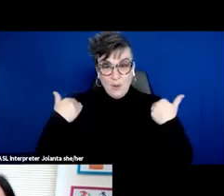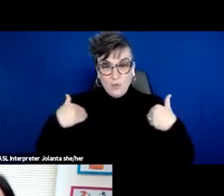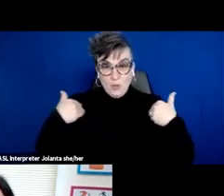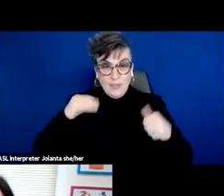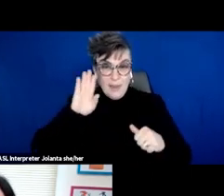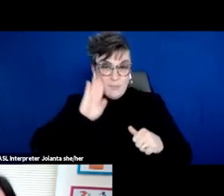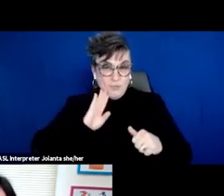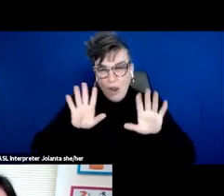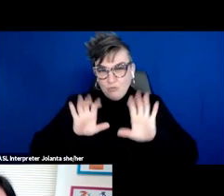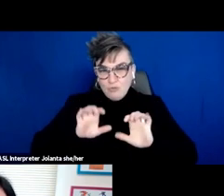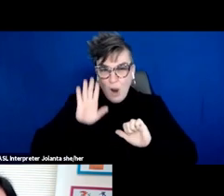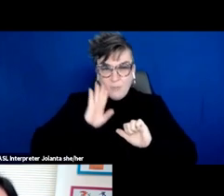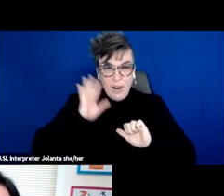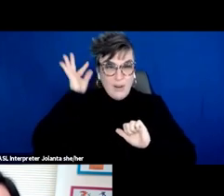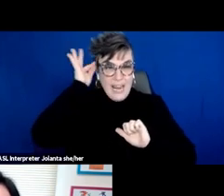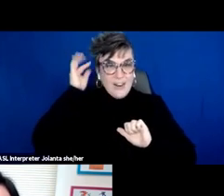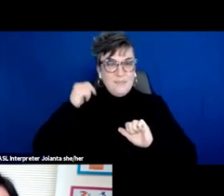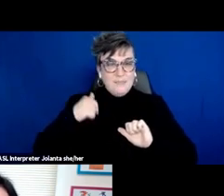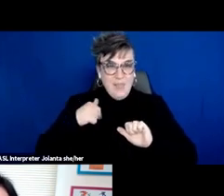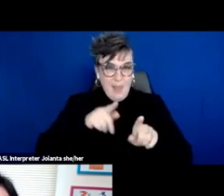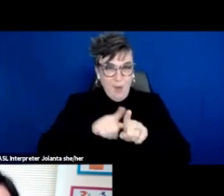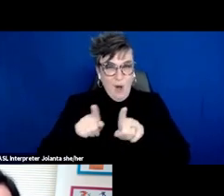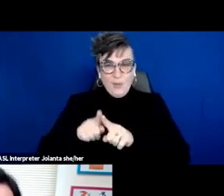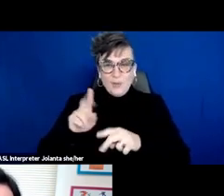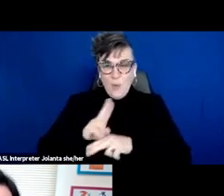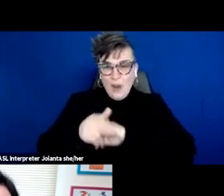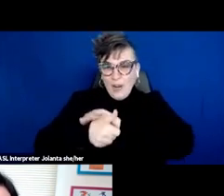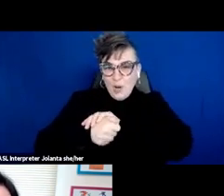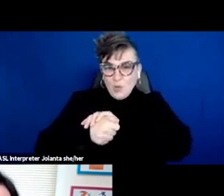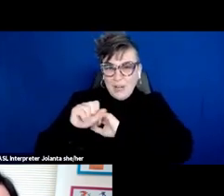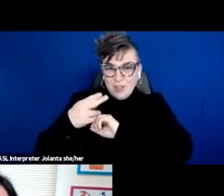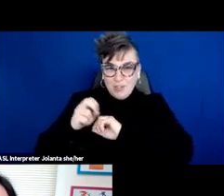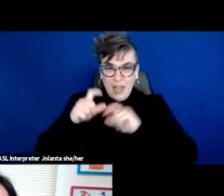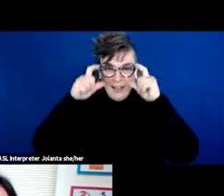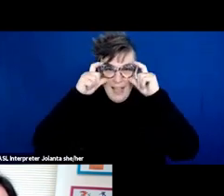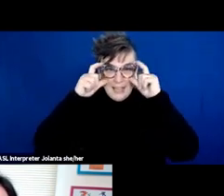brown hair, and I am also wearing tortoiseshell glasses. I have on a blue floral top and I